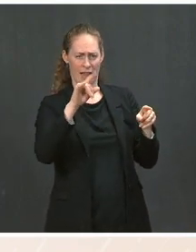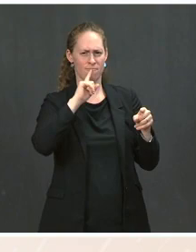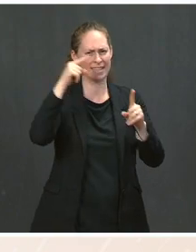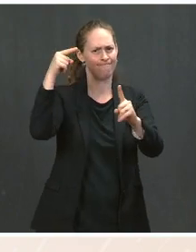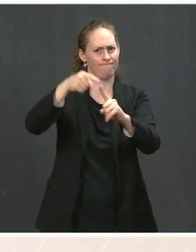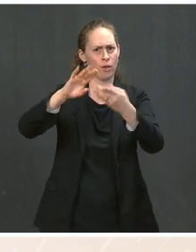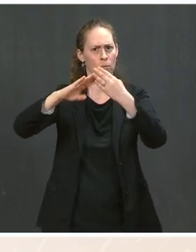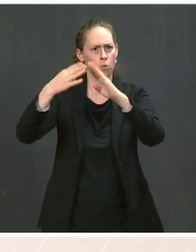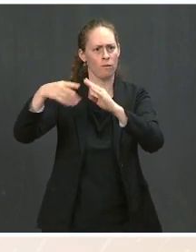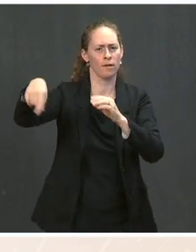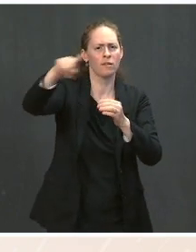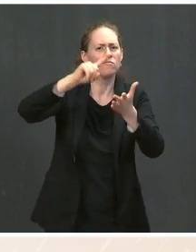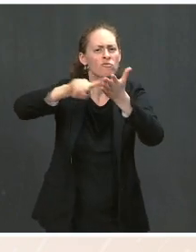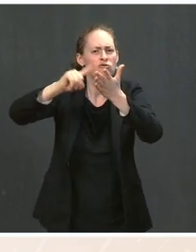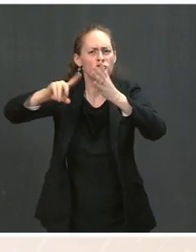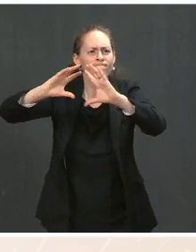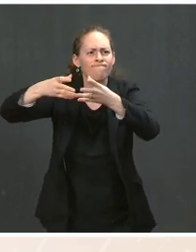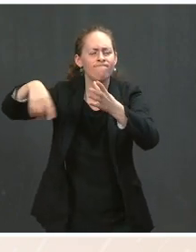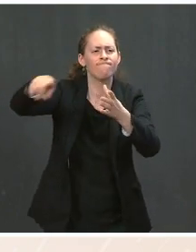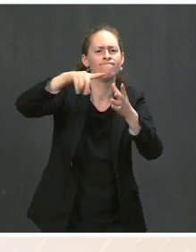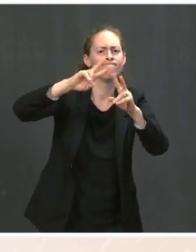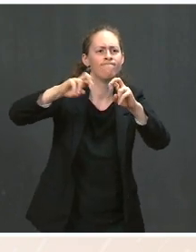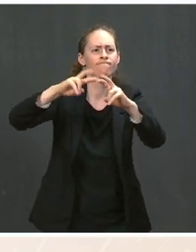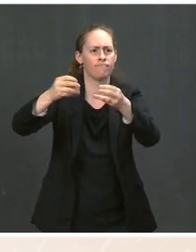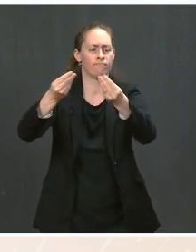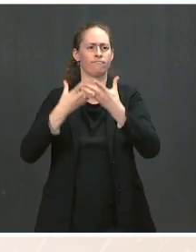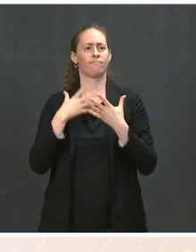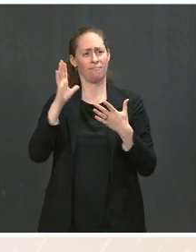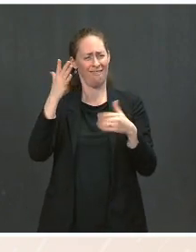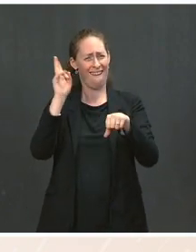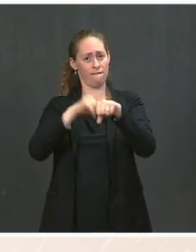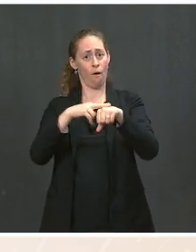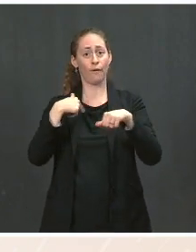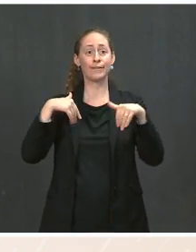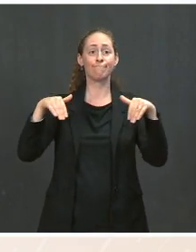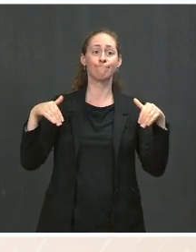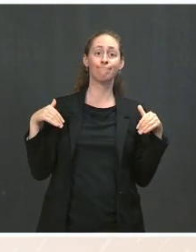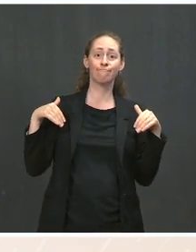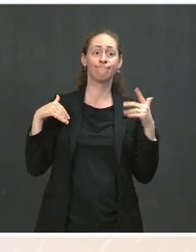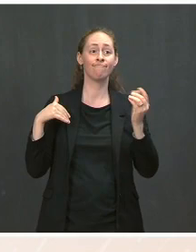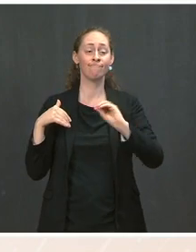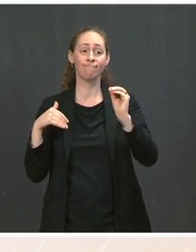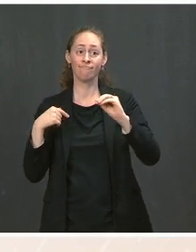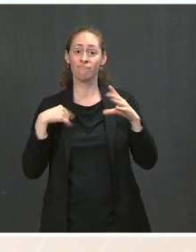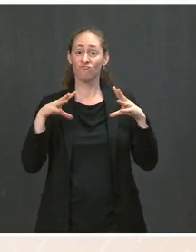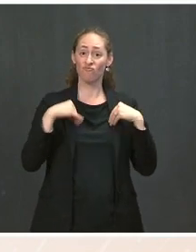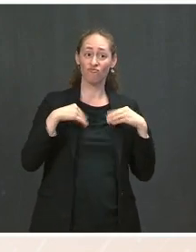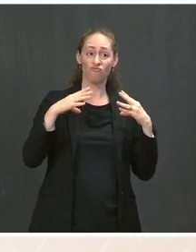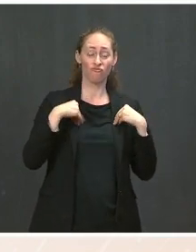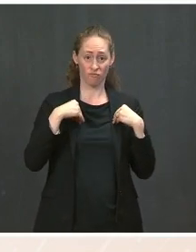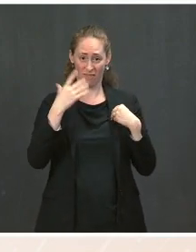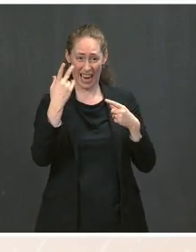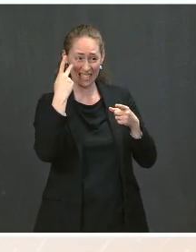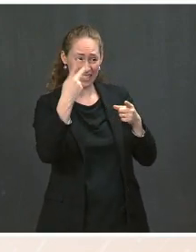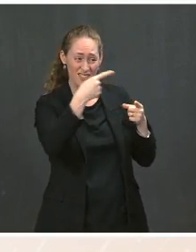And we, of course, will not stand by and accept the targeting of our personnel by any elements, including a foreign state actor.